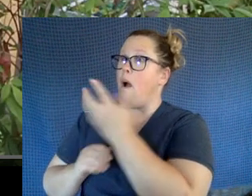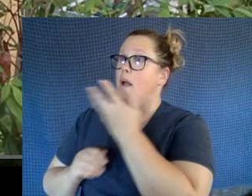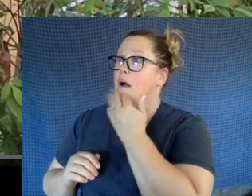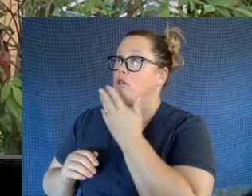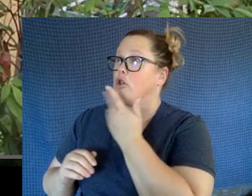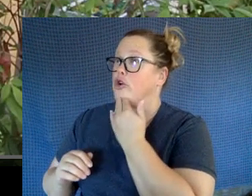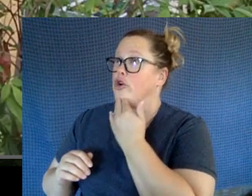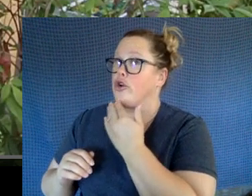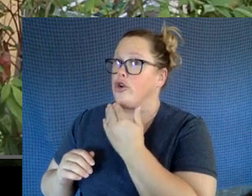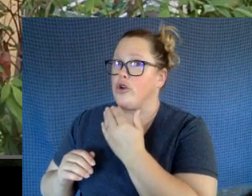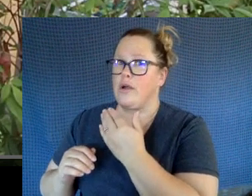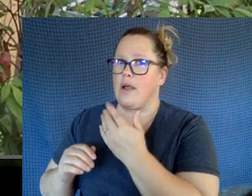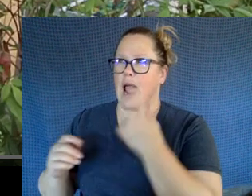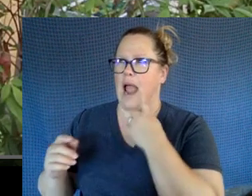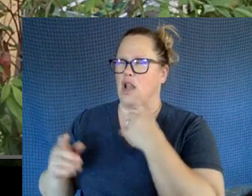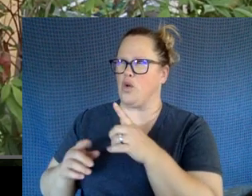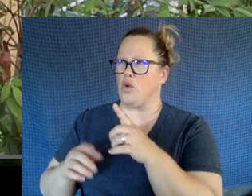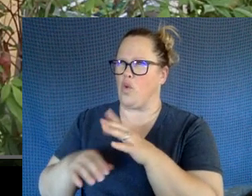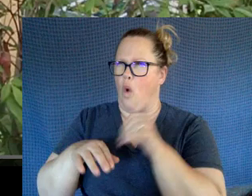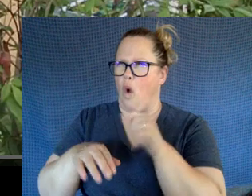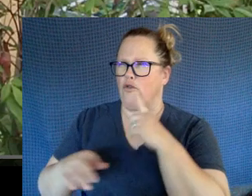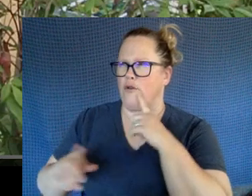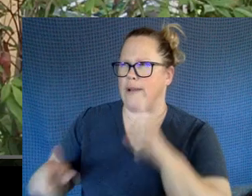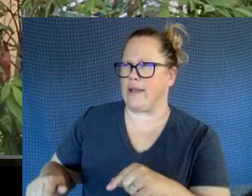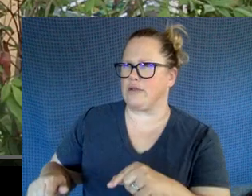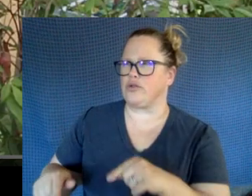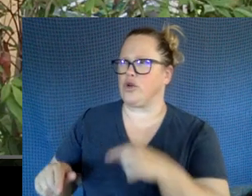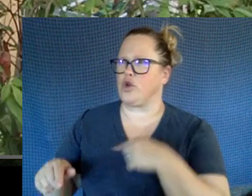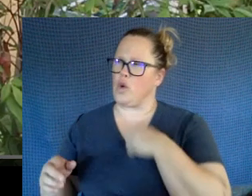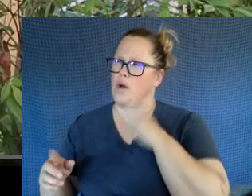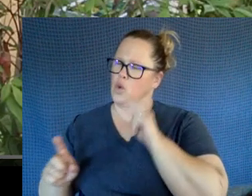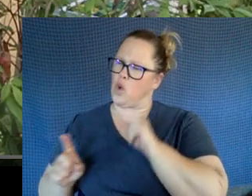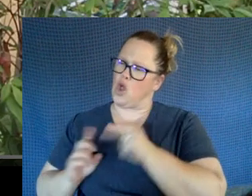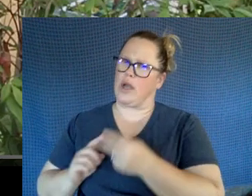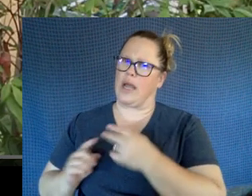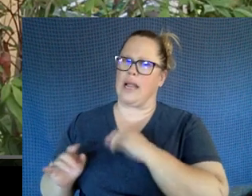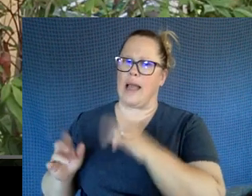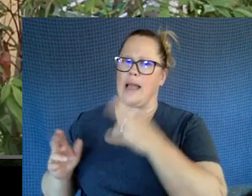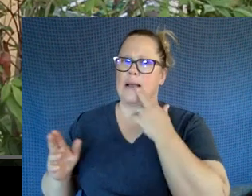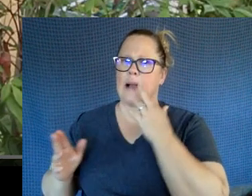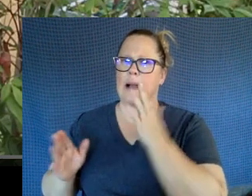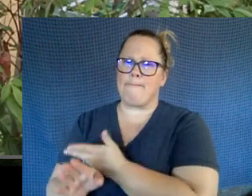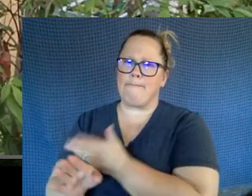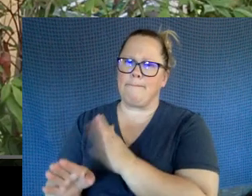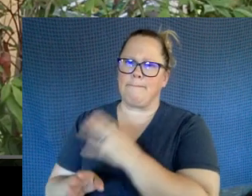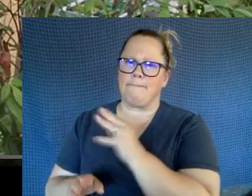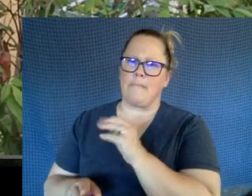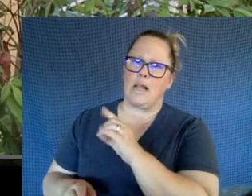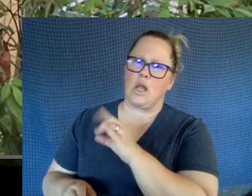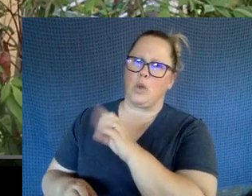for an answer. You have to look at it like a melody. Maybe someone here is